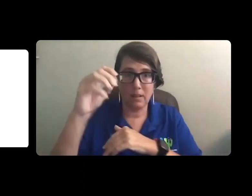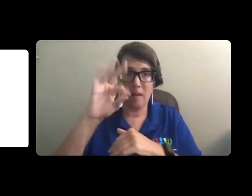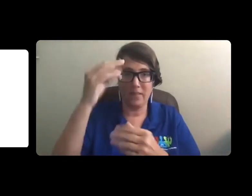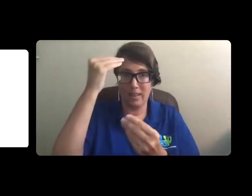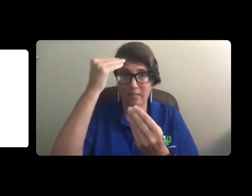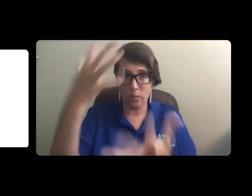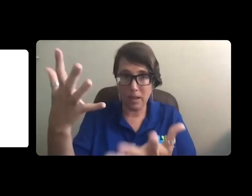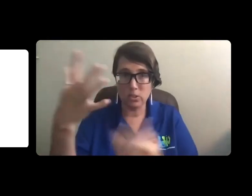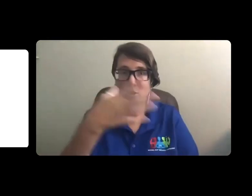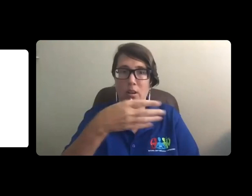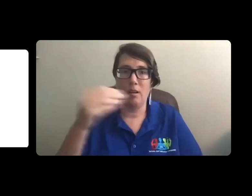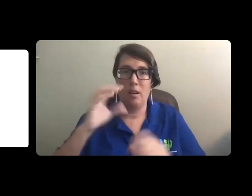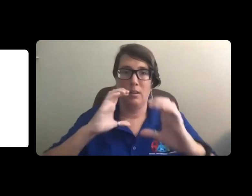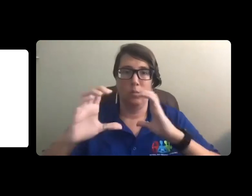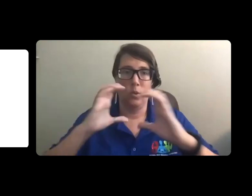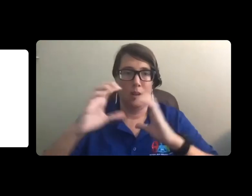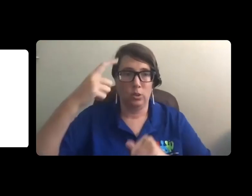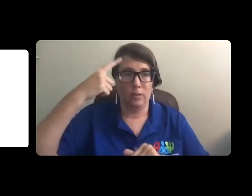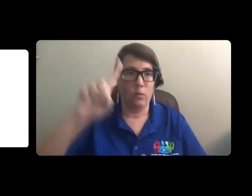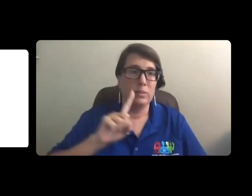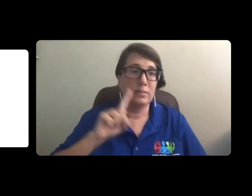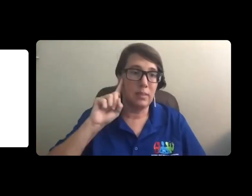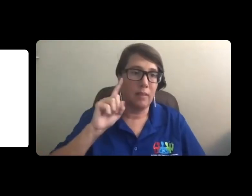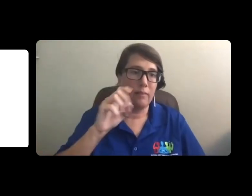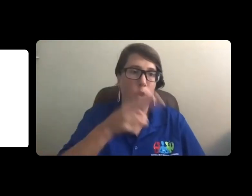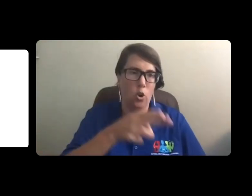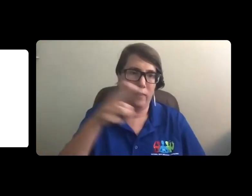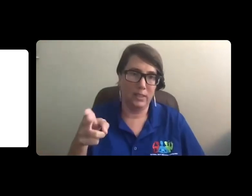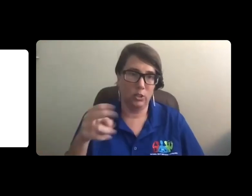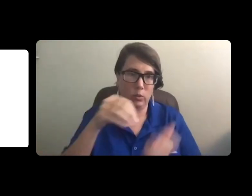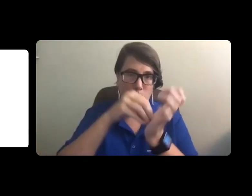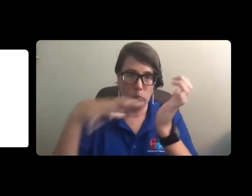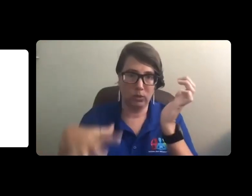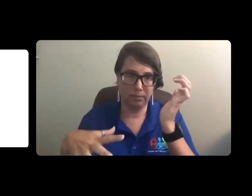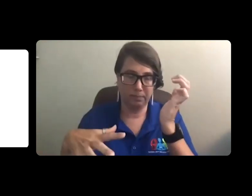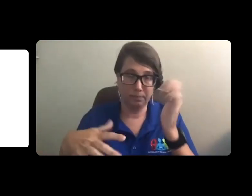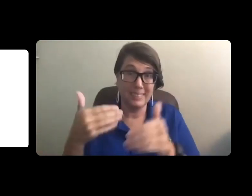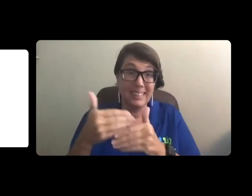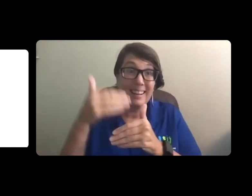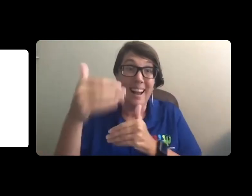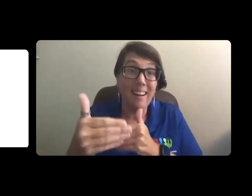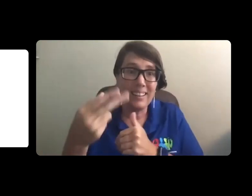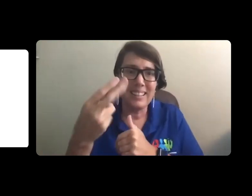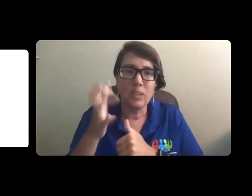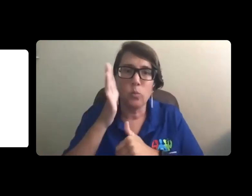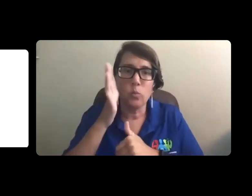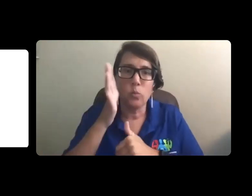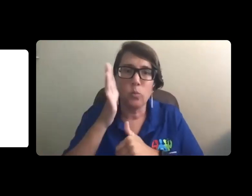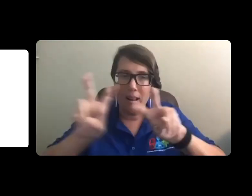In today's presentation he's going to discuss educational accessibility for information